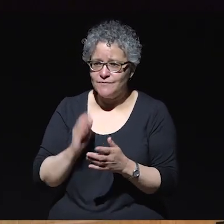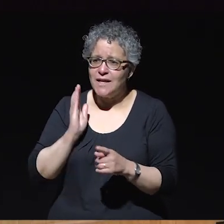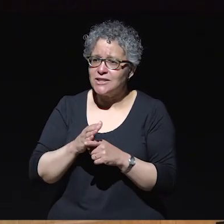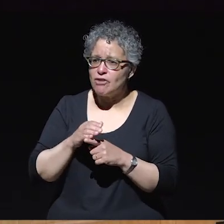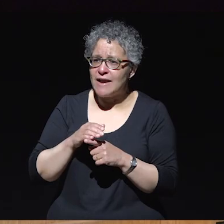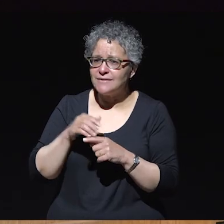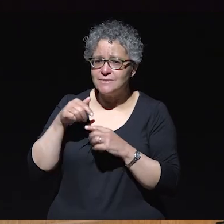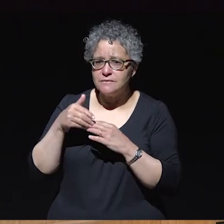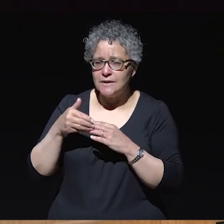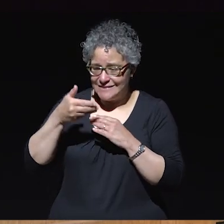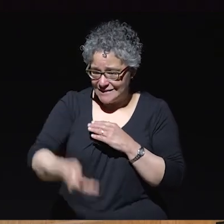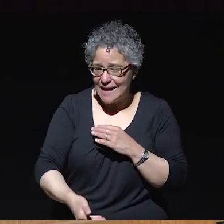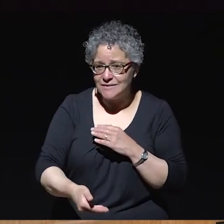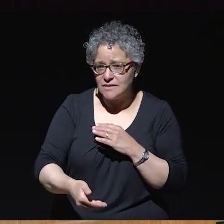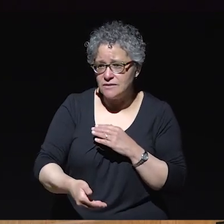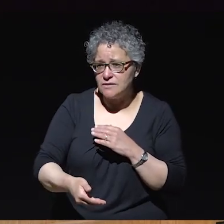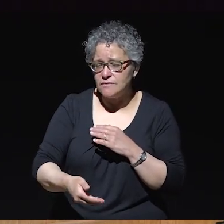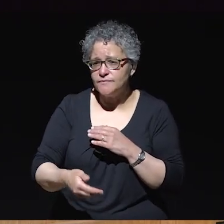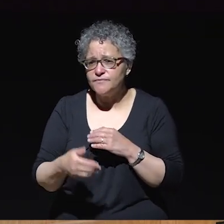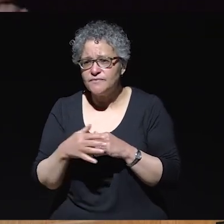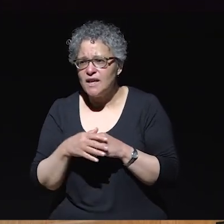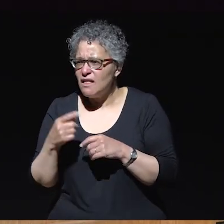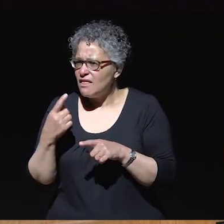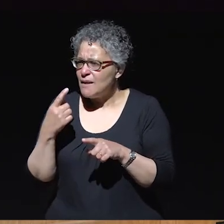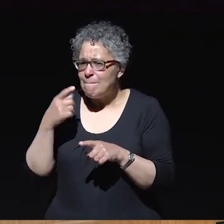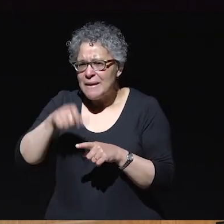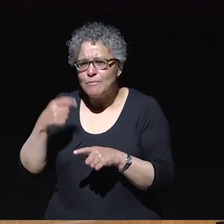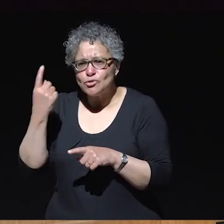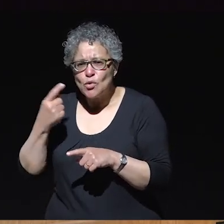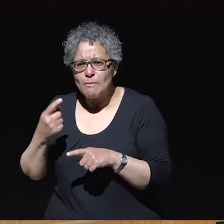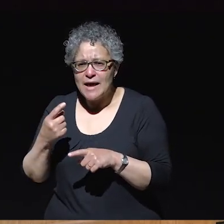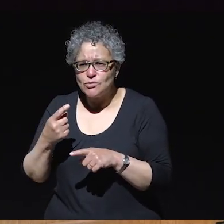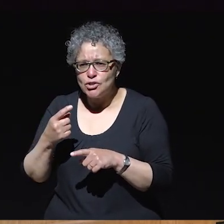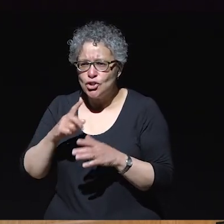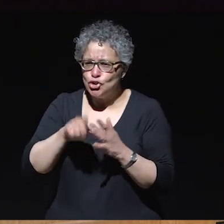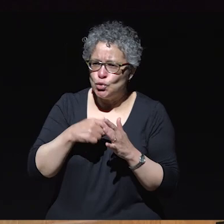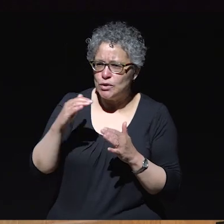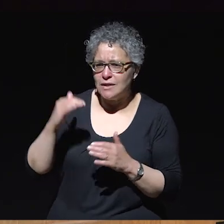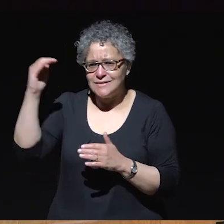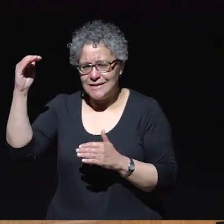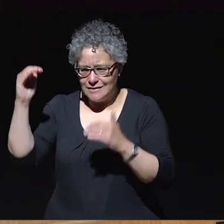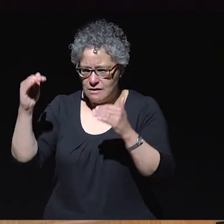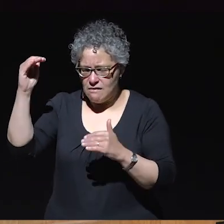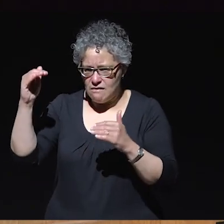So, even though people bang on about the senior and junior branches of the Stuart dynasty, he was a direct descendant